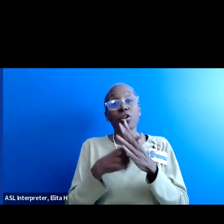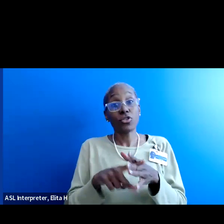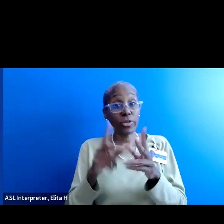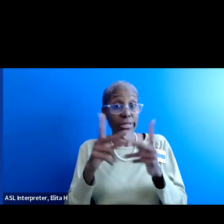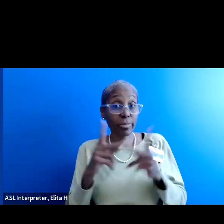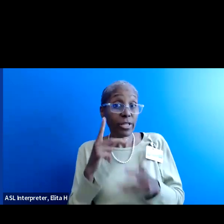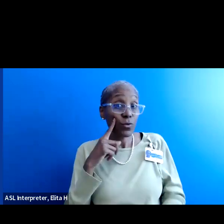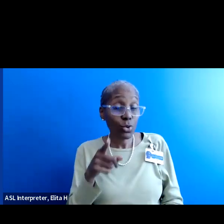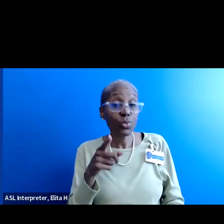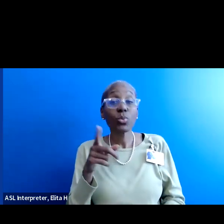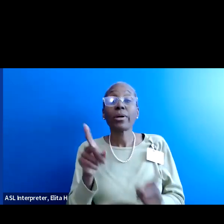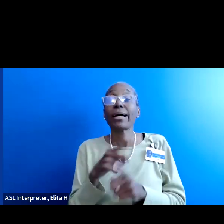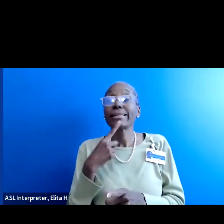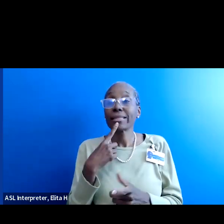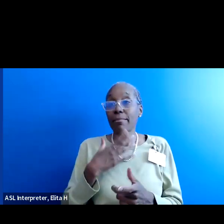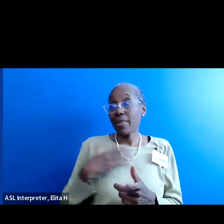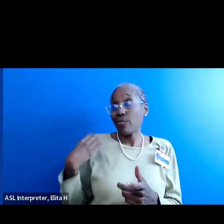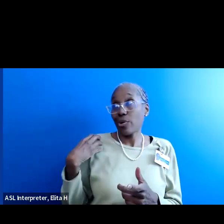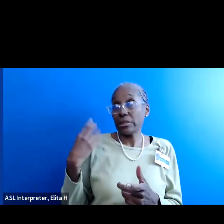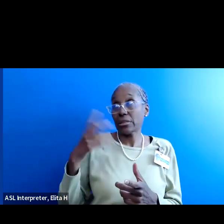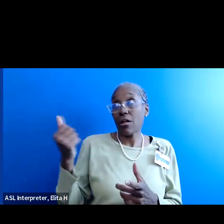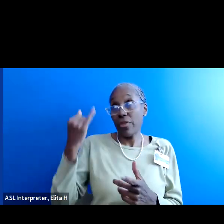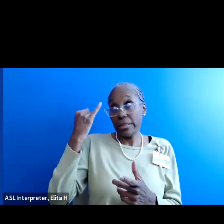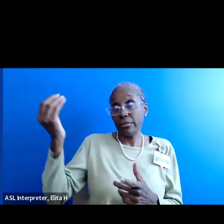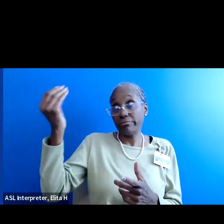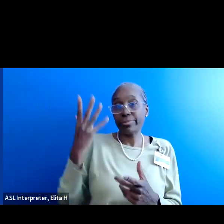And if, like I said, if my boss has a different idea, I'll follow up with Rebecca.